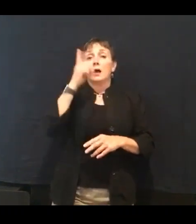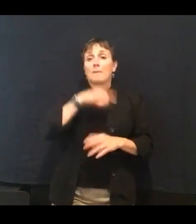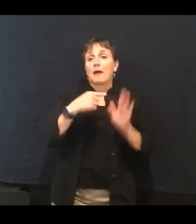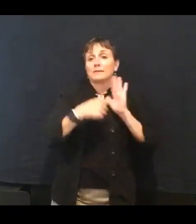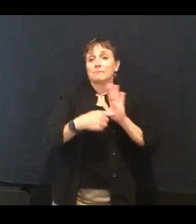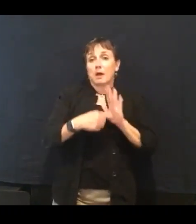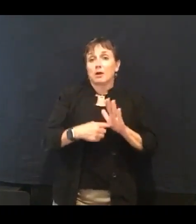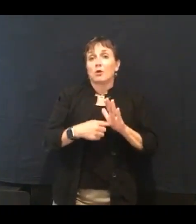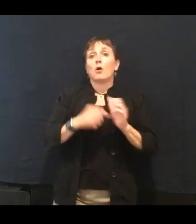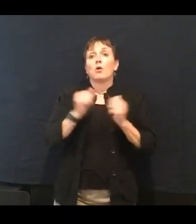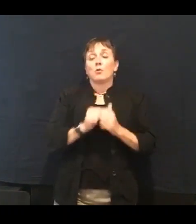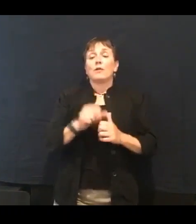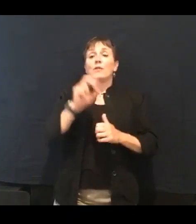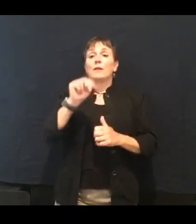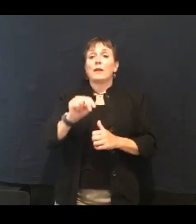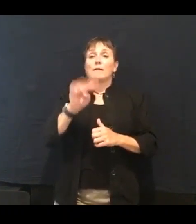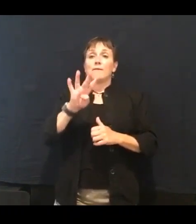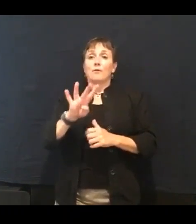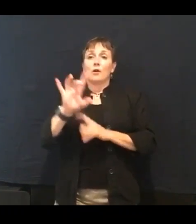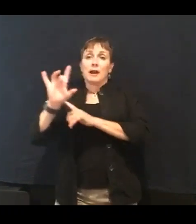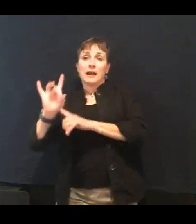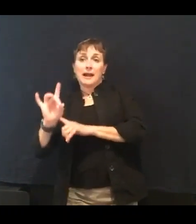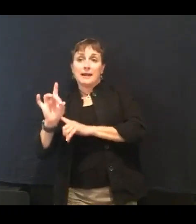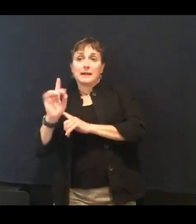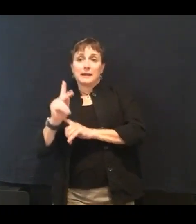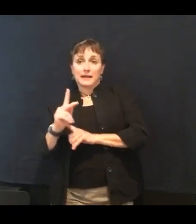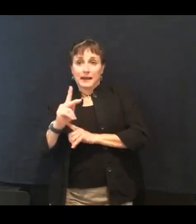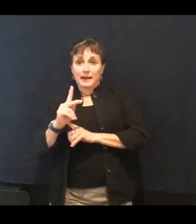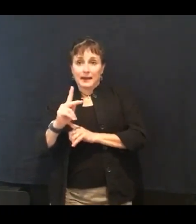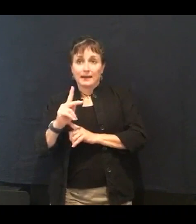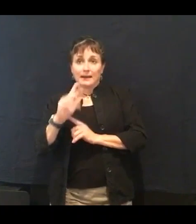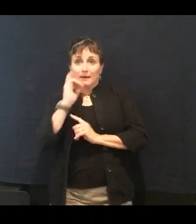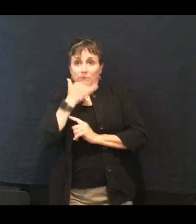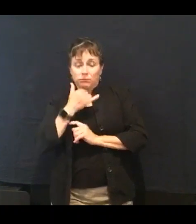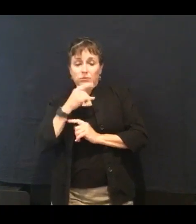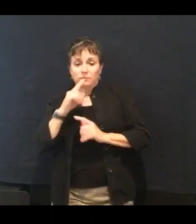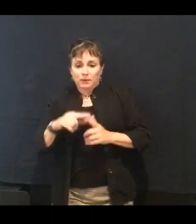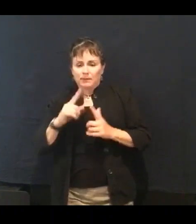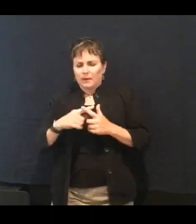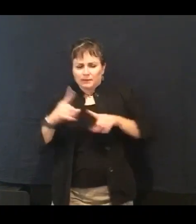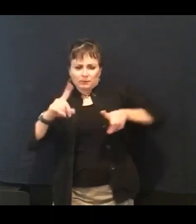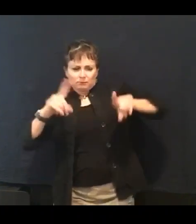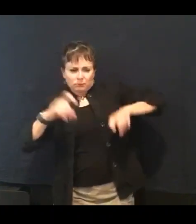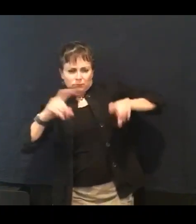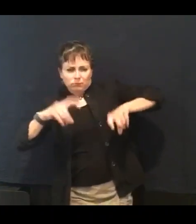to confirm the degradation of the hair cells and measure the impact BF844 had